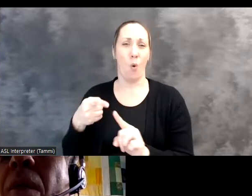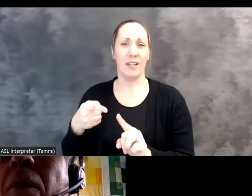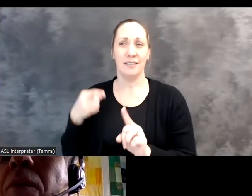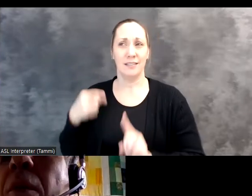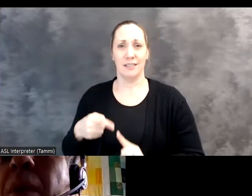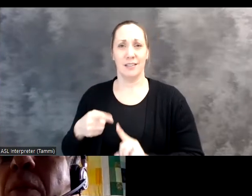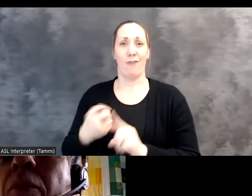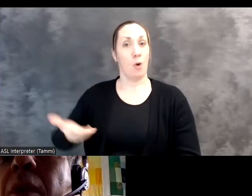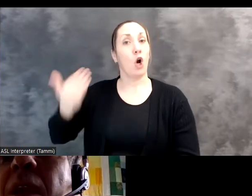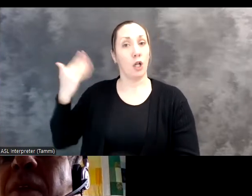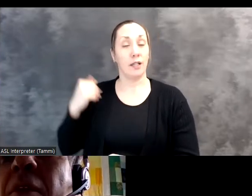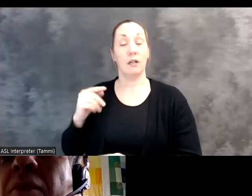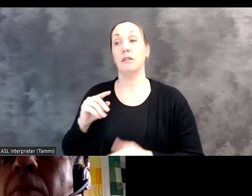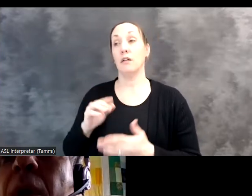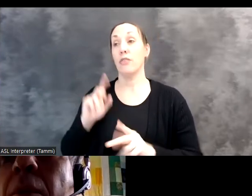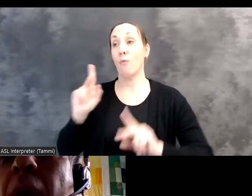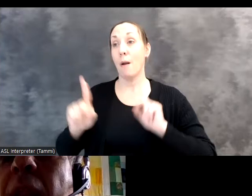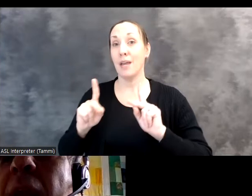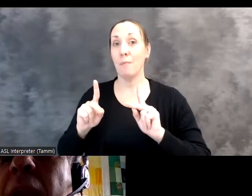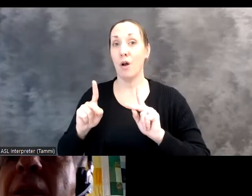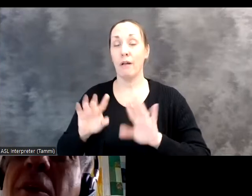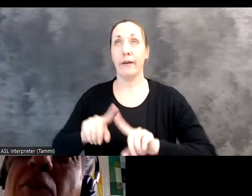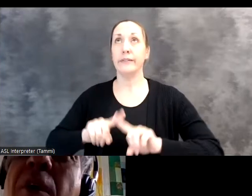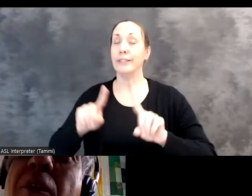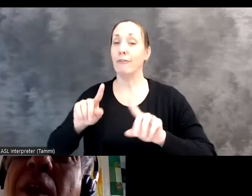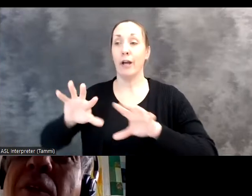carry out. That's one example of exactly